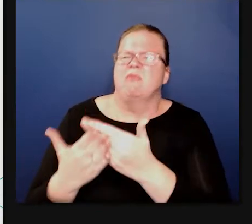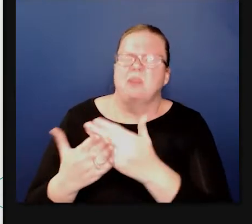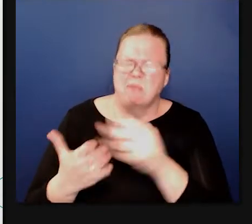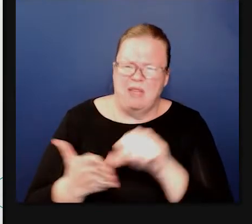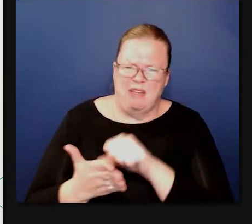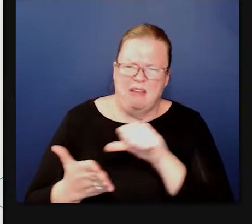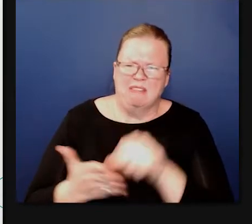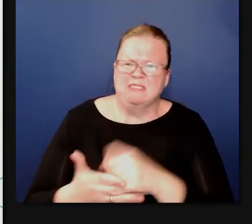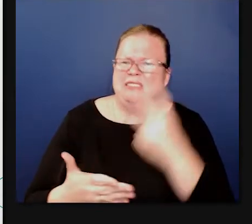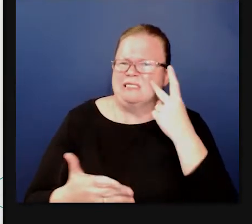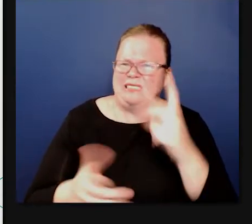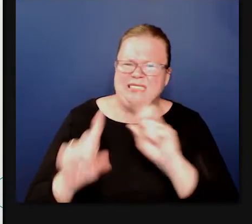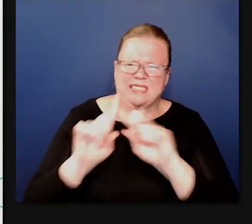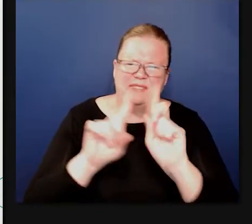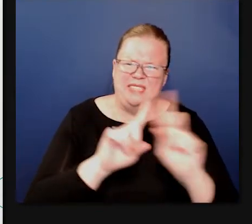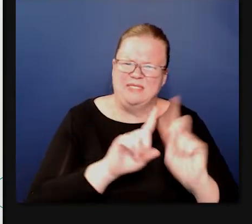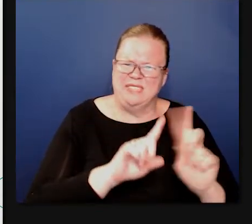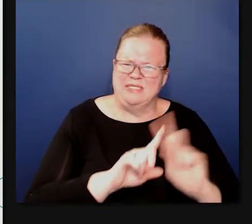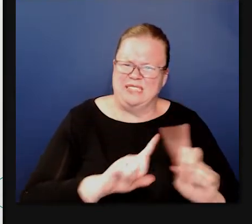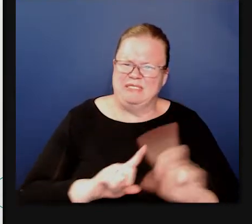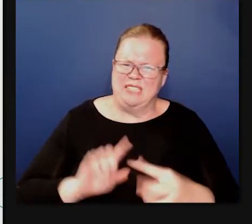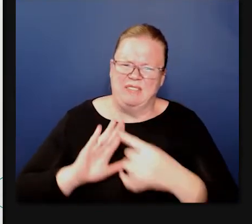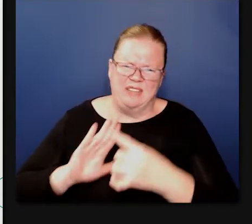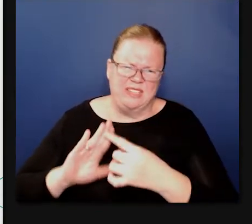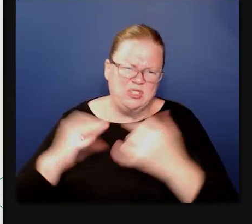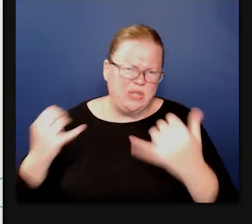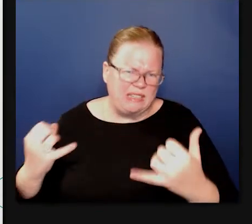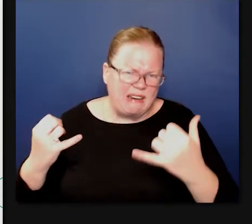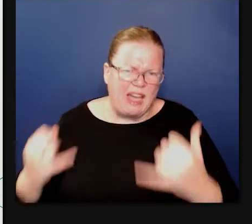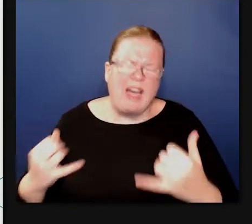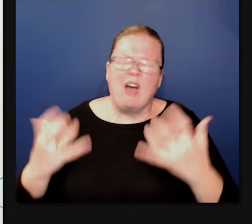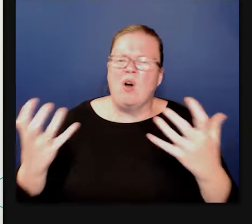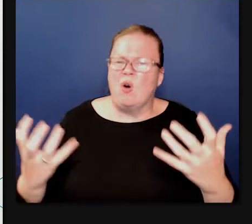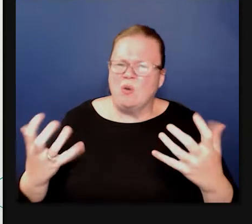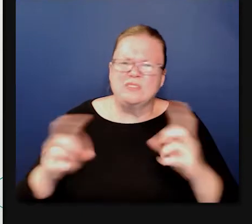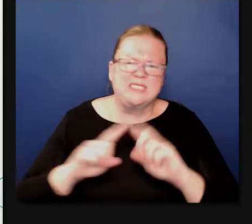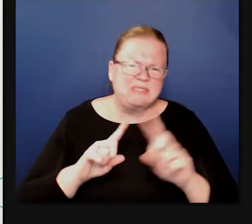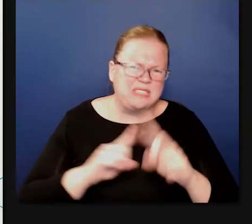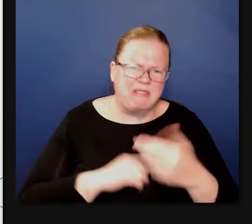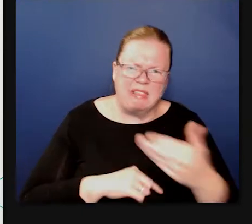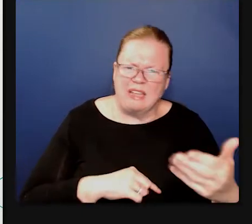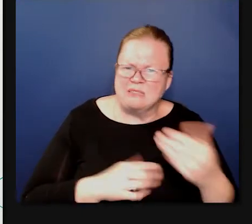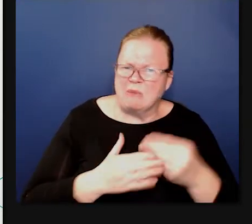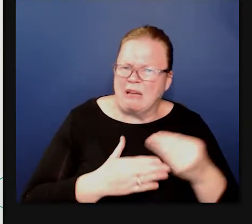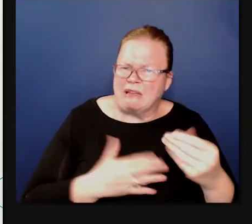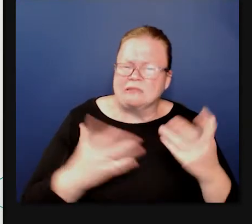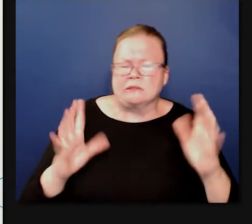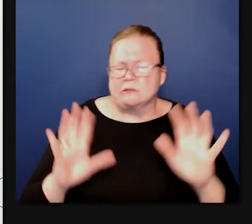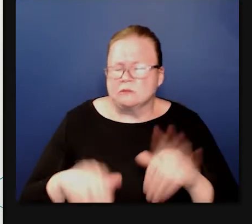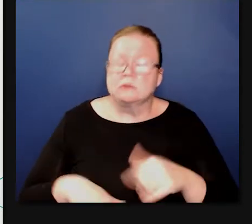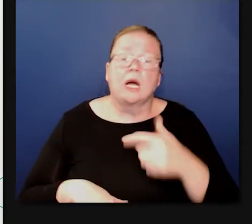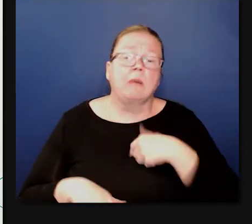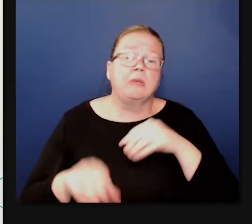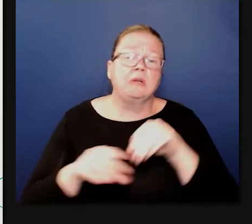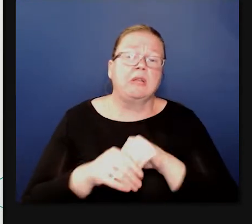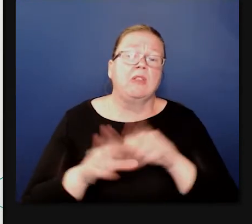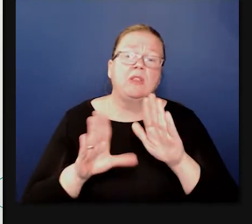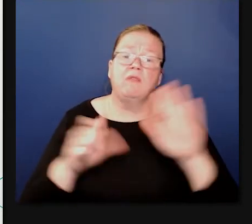you can see all the different things they're featuring nowadays with lots of new items. I'm going to go into their full catalog.